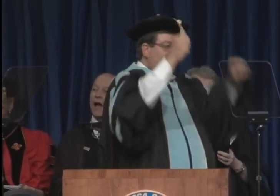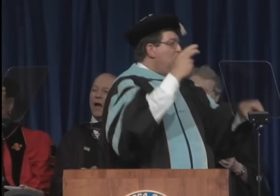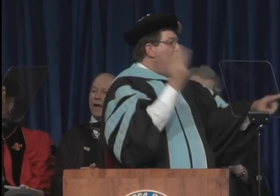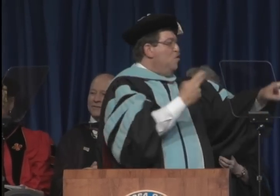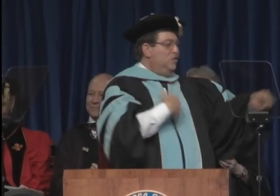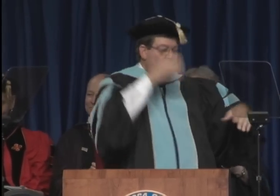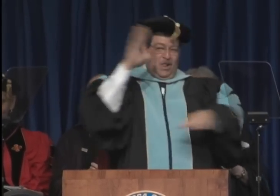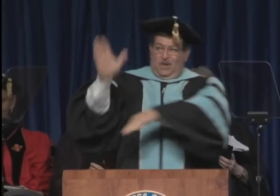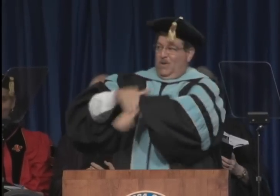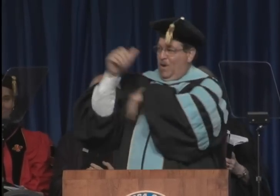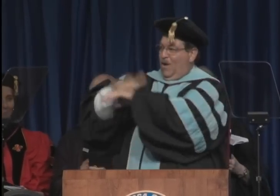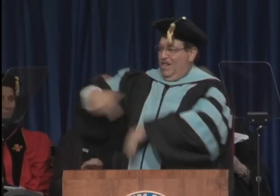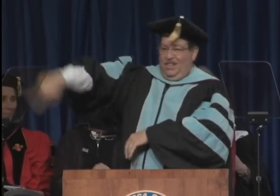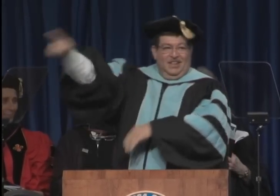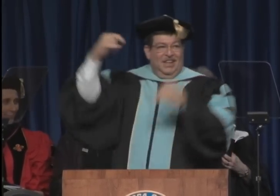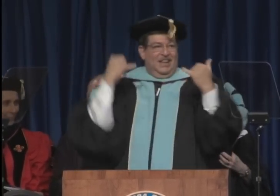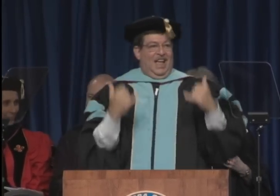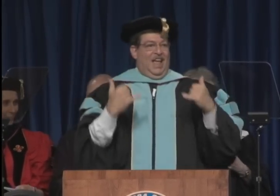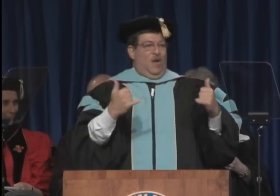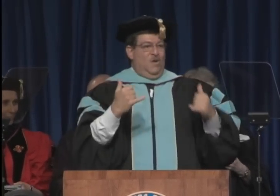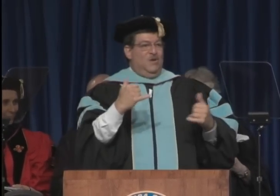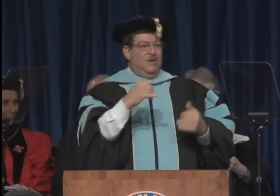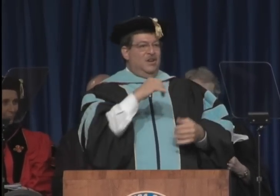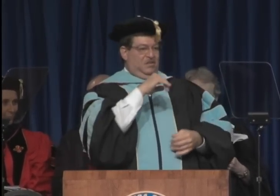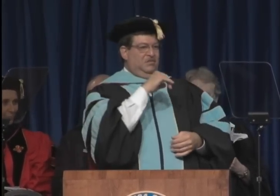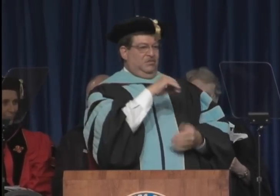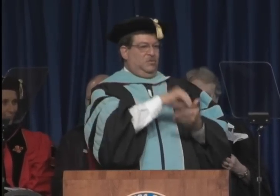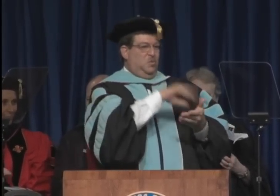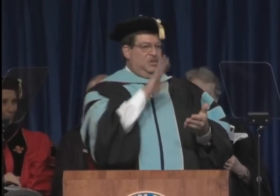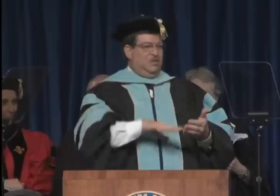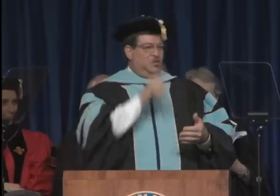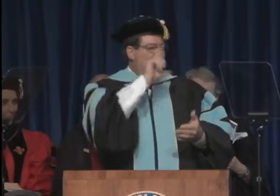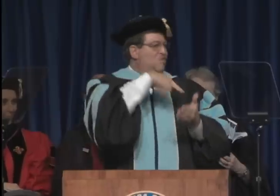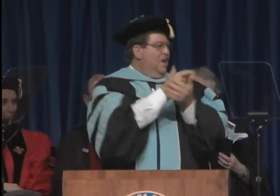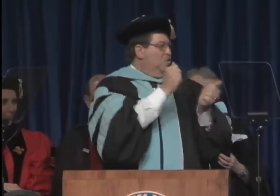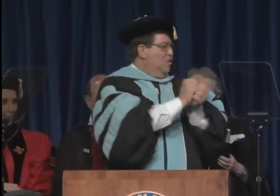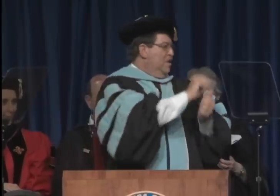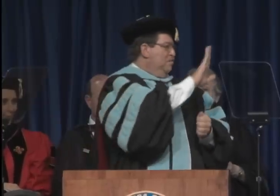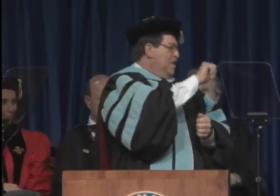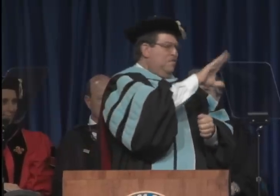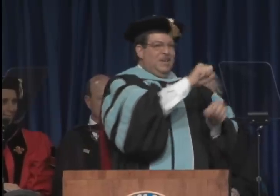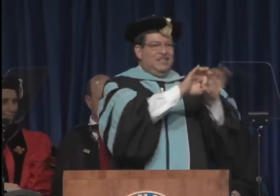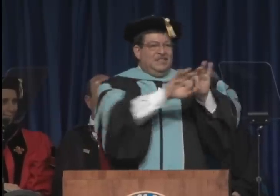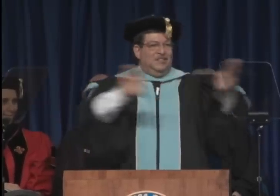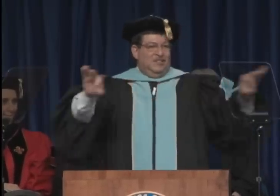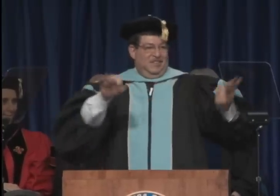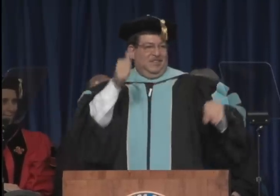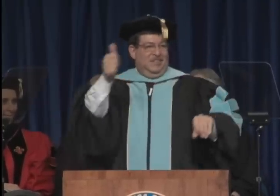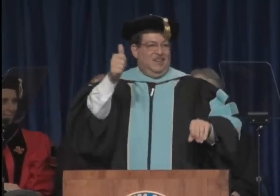President Hurwitz, I will now call forward the students who are graduating with an undergraduate degree